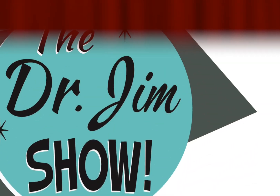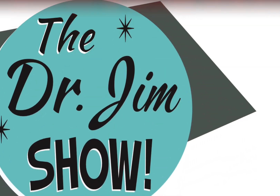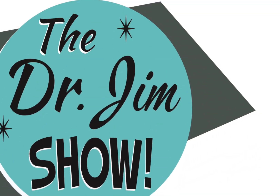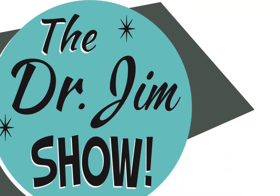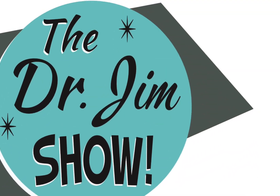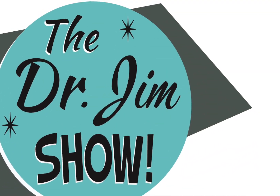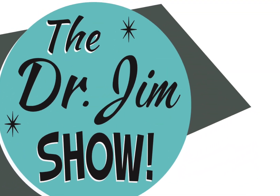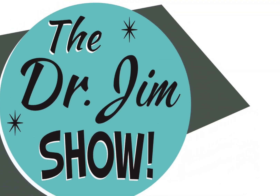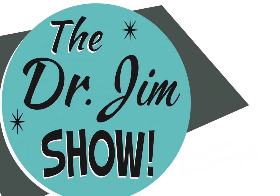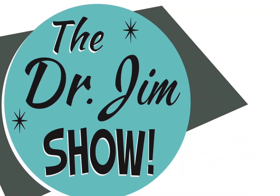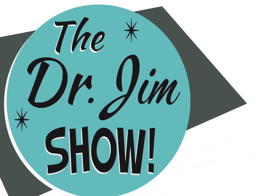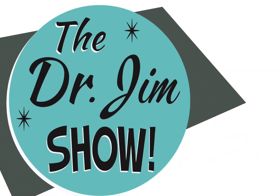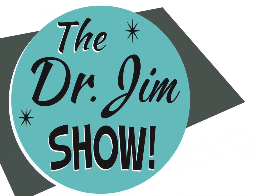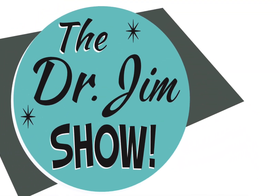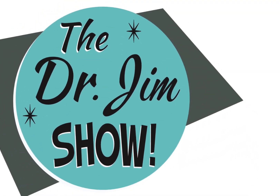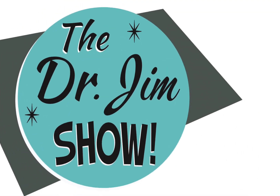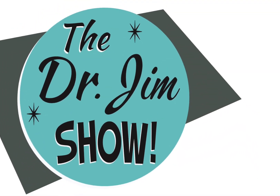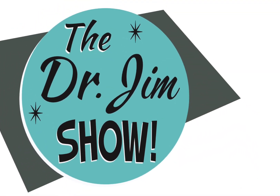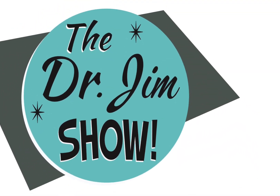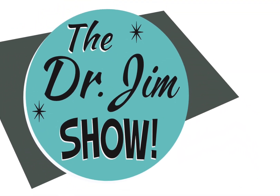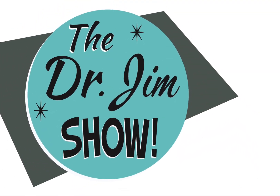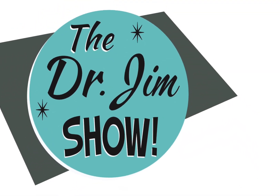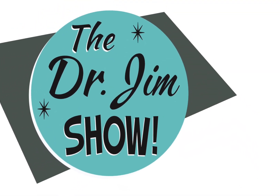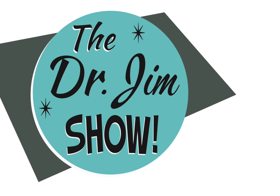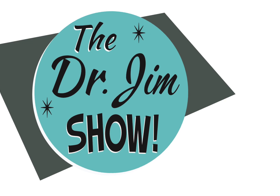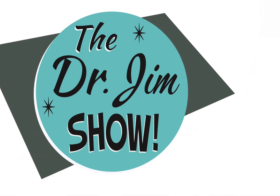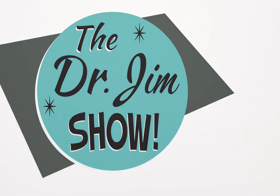It's the Dr. Jim Show!